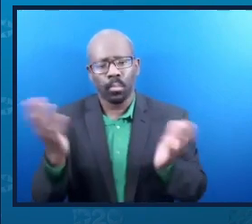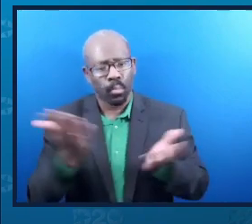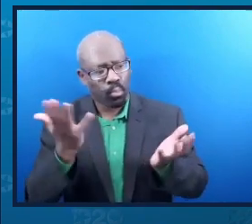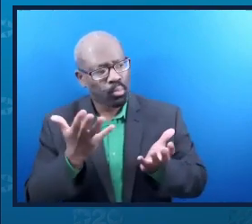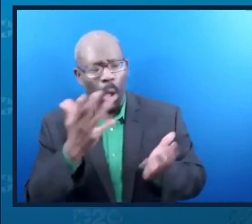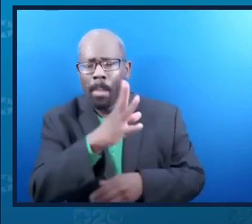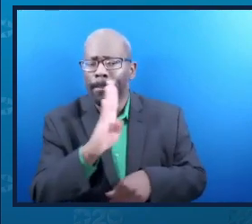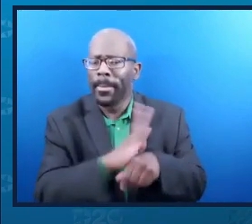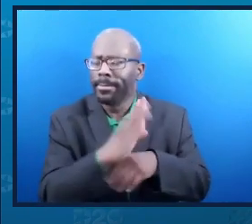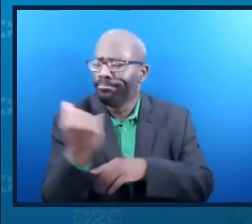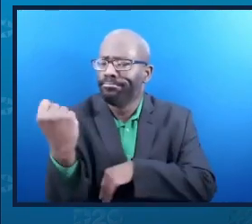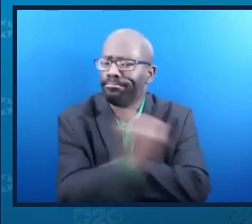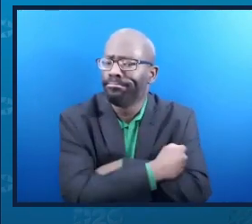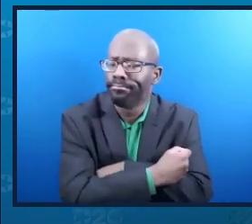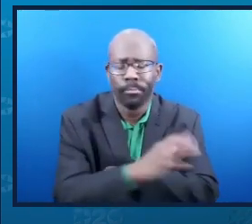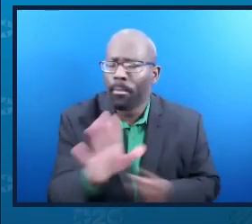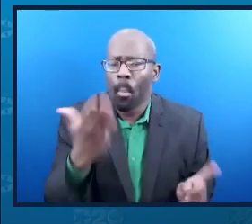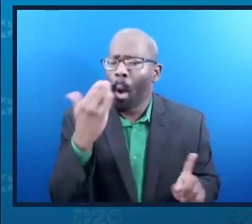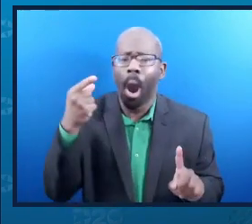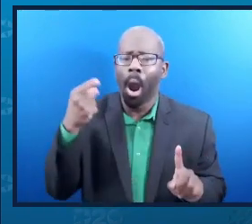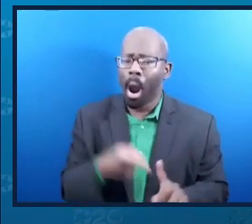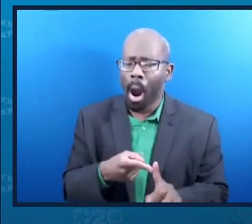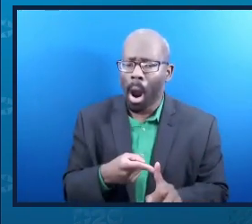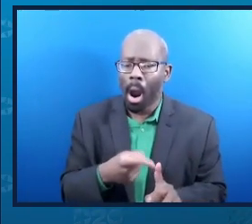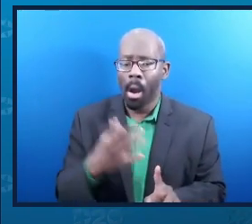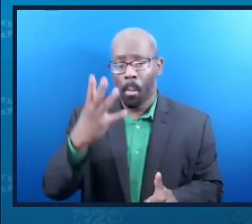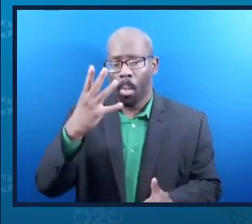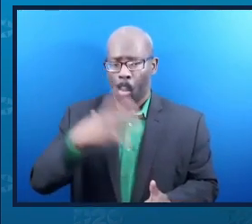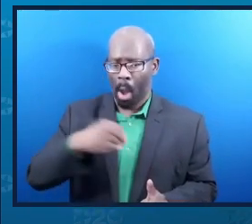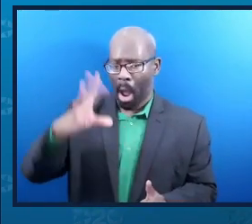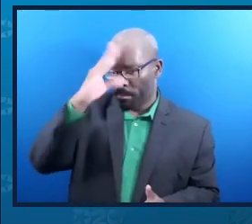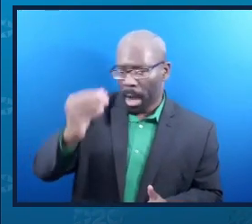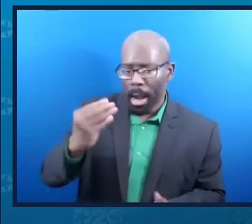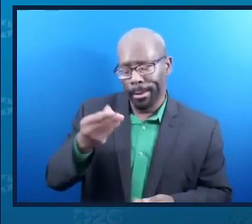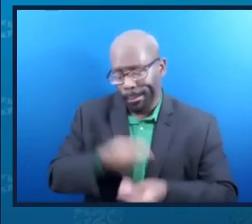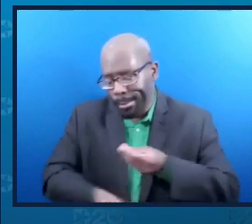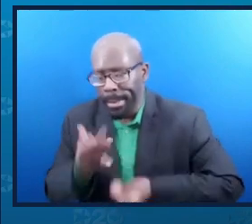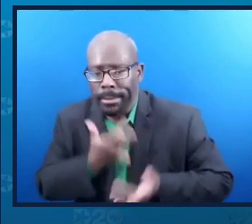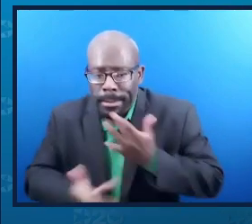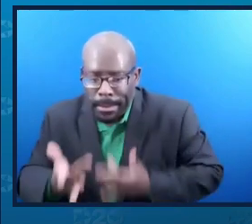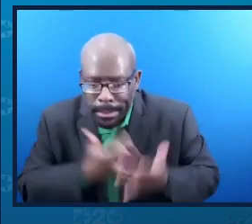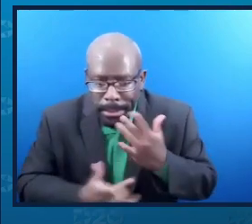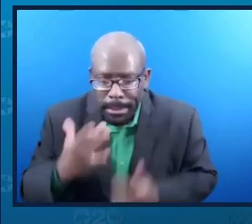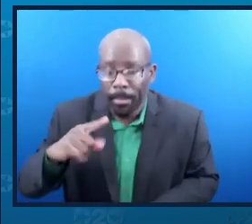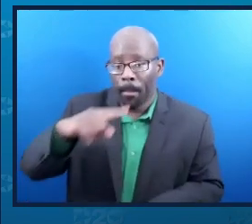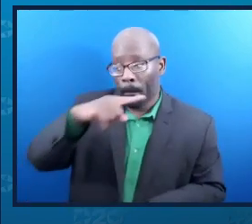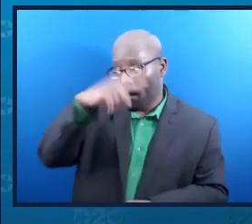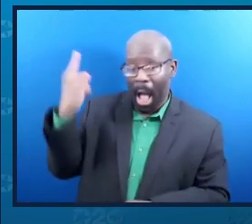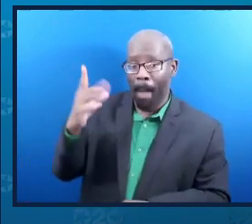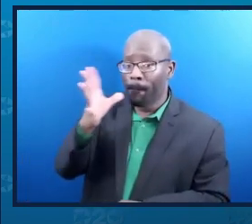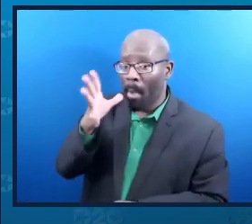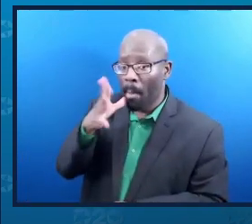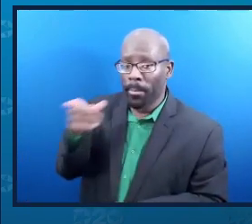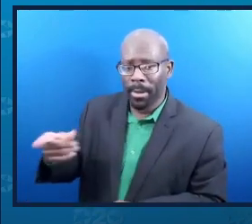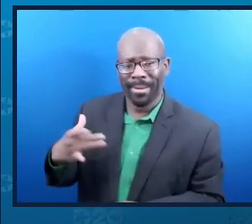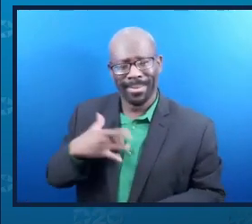LONGER LOOKS OUT FOR HIM. AND WHY A BLACK MOM MIGHT BE FEEL LIKE IT NEVER LOOKED OUT